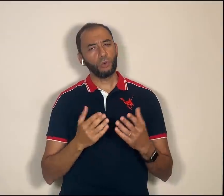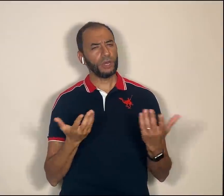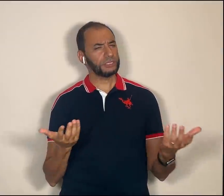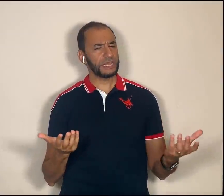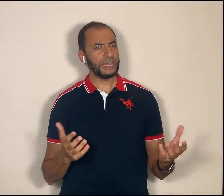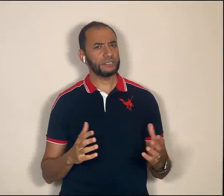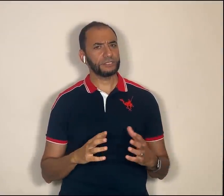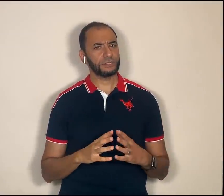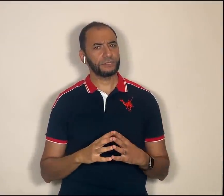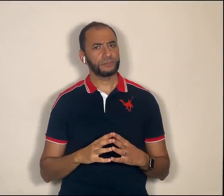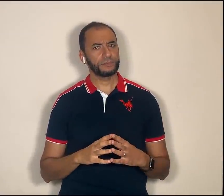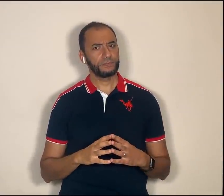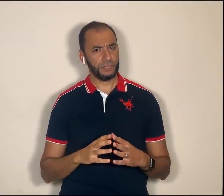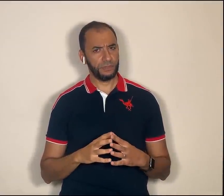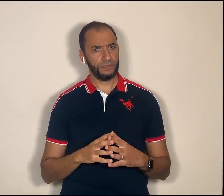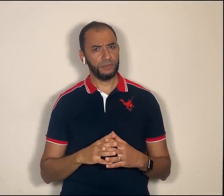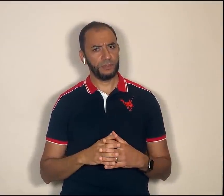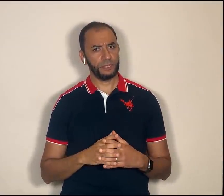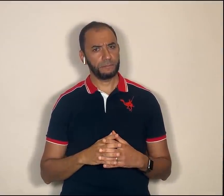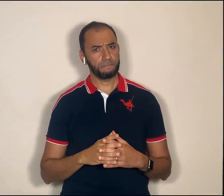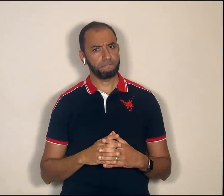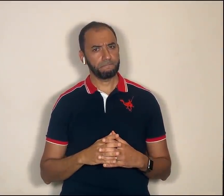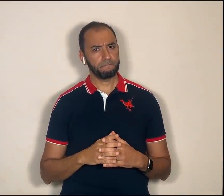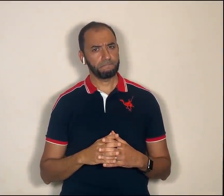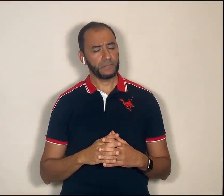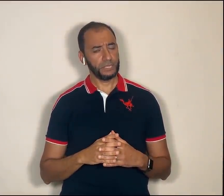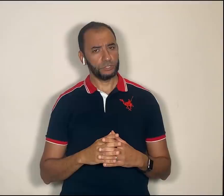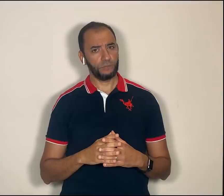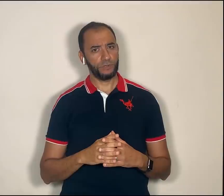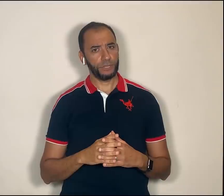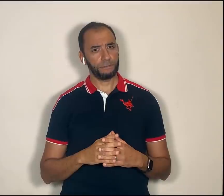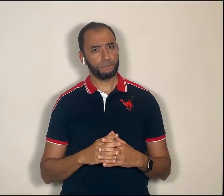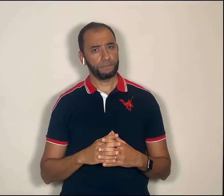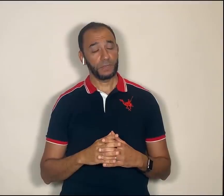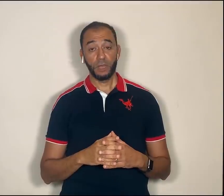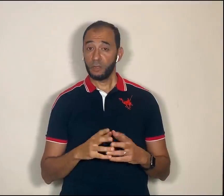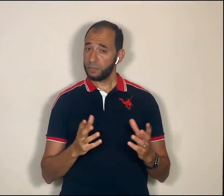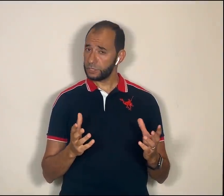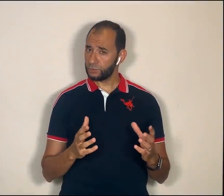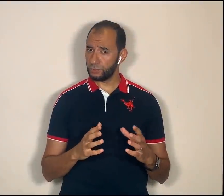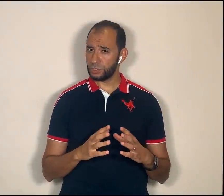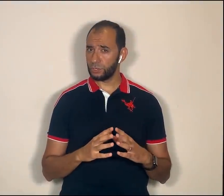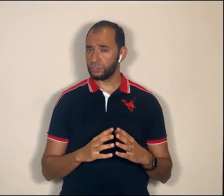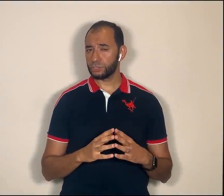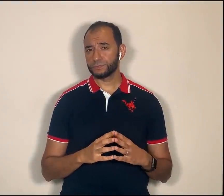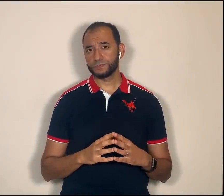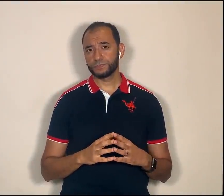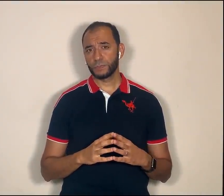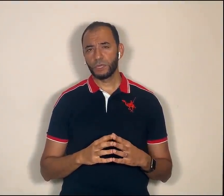Where is the answer that the theory is offering? Please do your research.